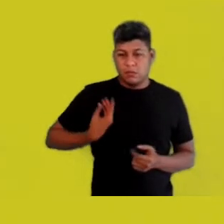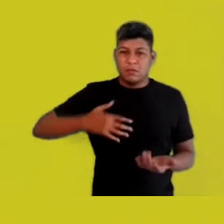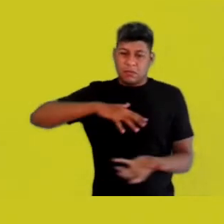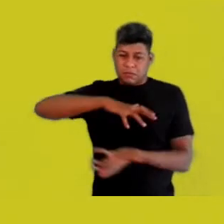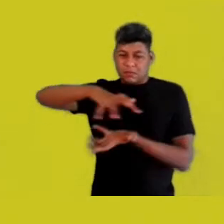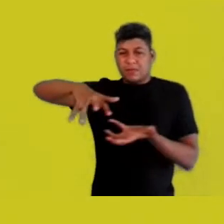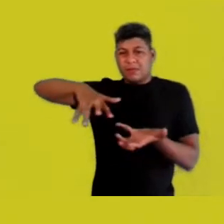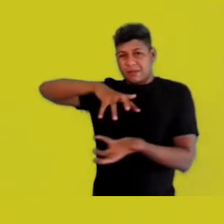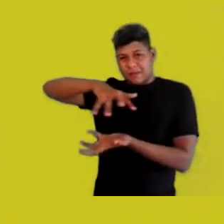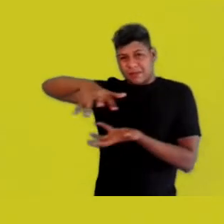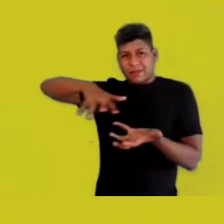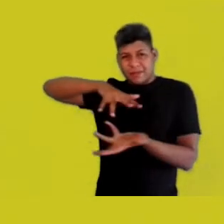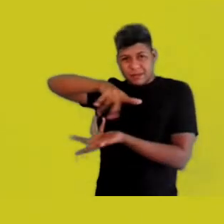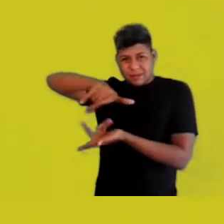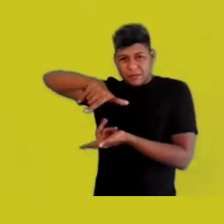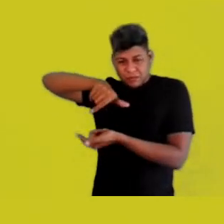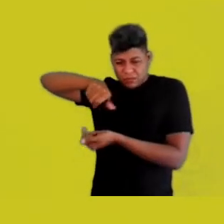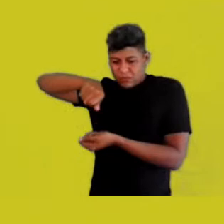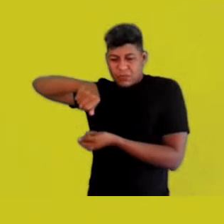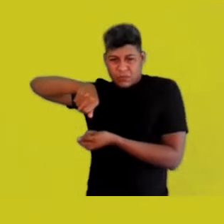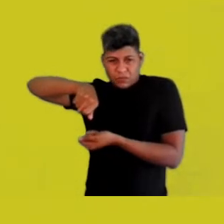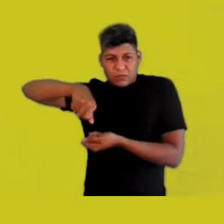this planetary, disproportionate crisis,